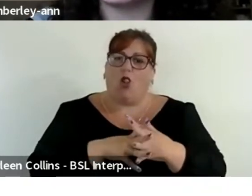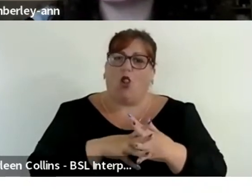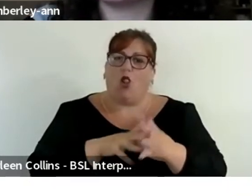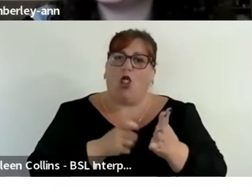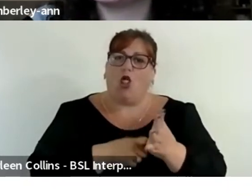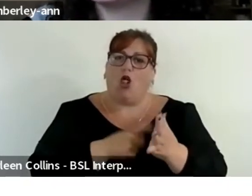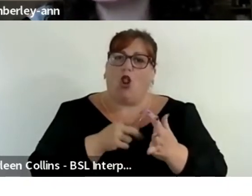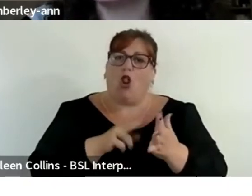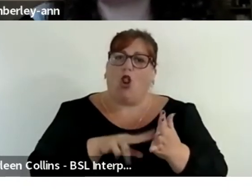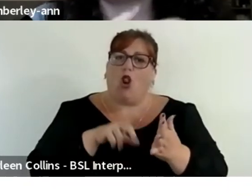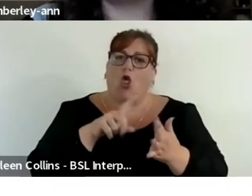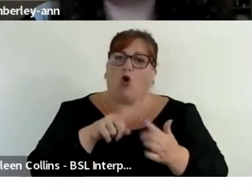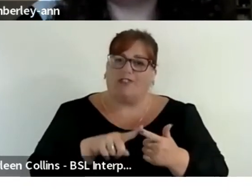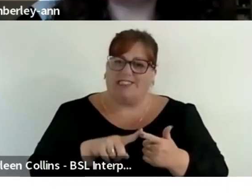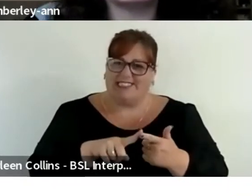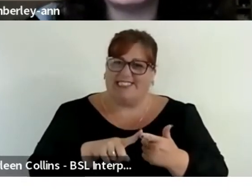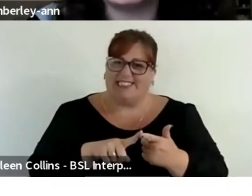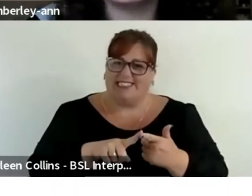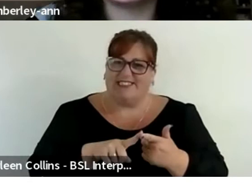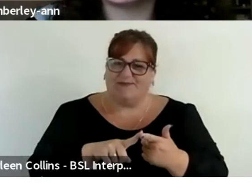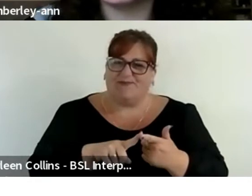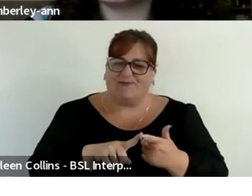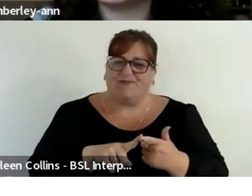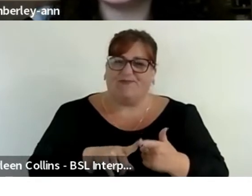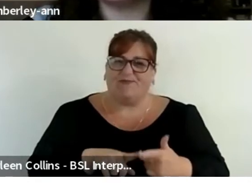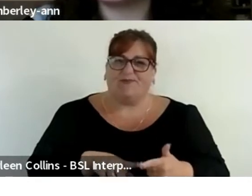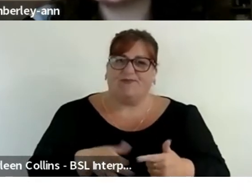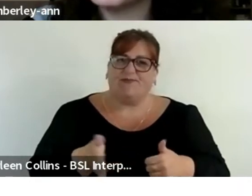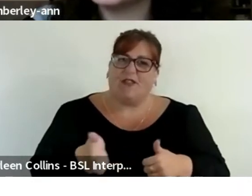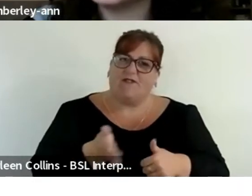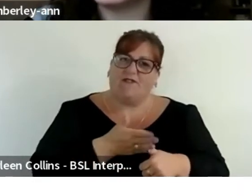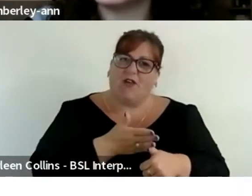I will ask if you could give a brief intro to yourself, you, your role,